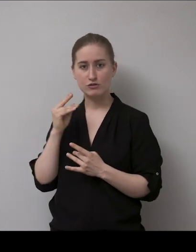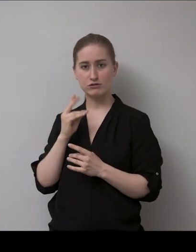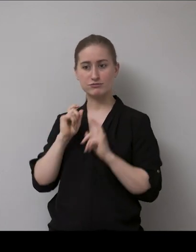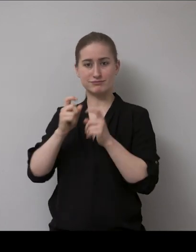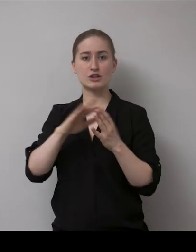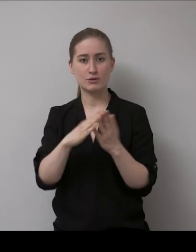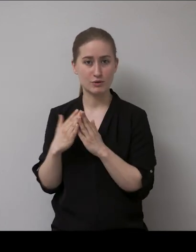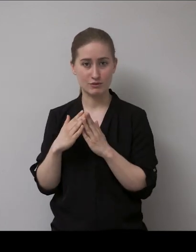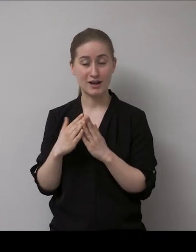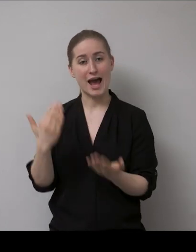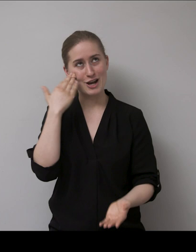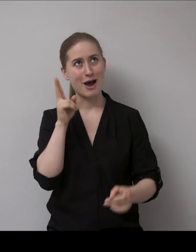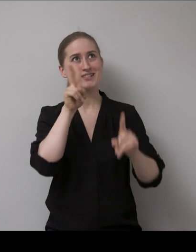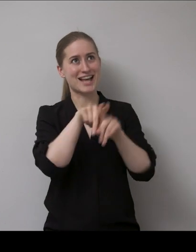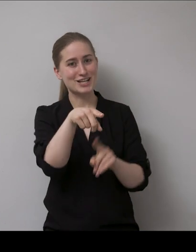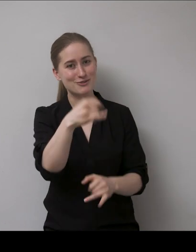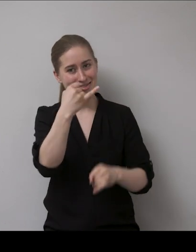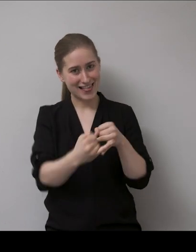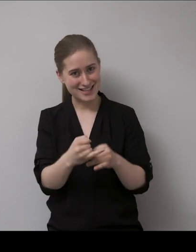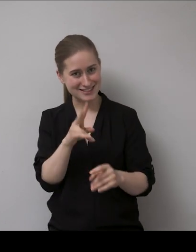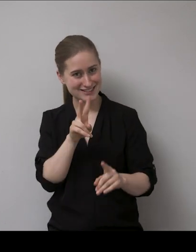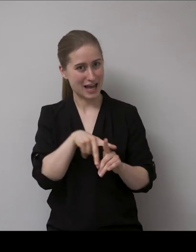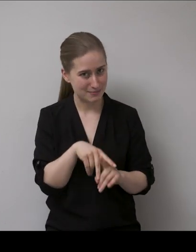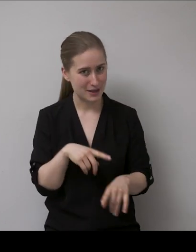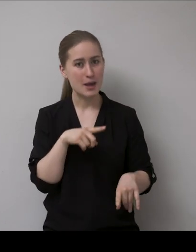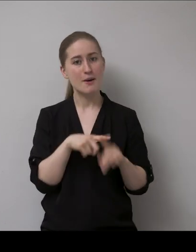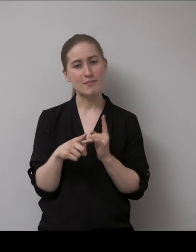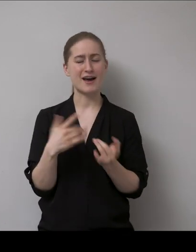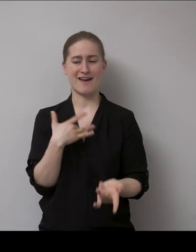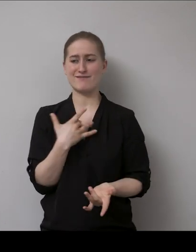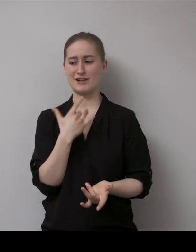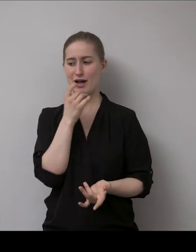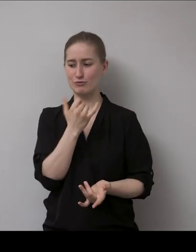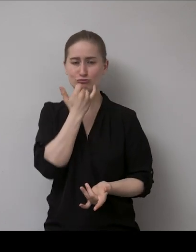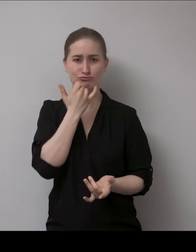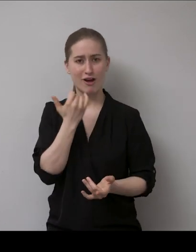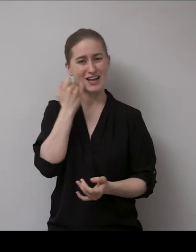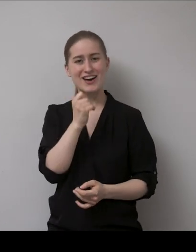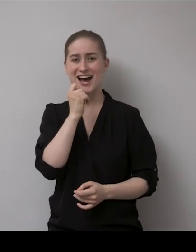with a last assignment as you graduate, but I feel I would be remiss in my duties if I did not charge you thus.